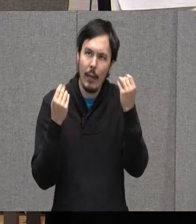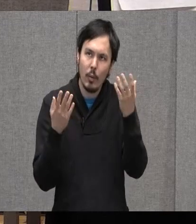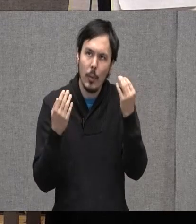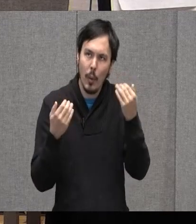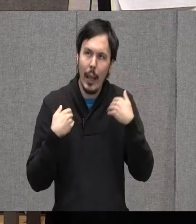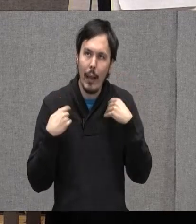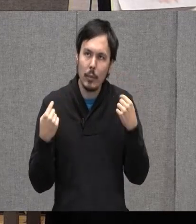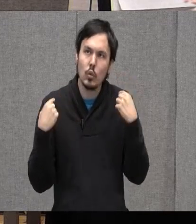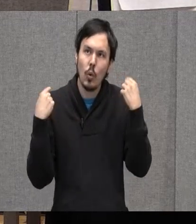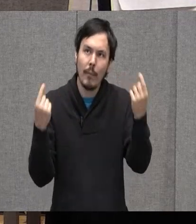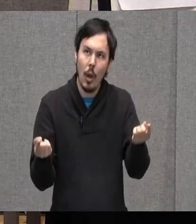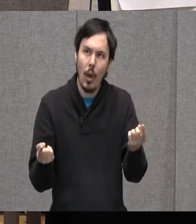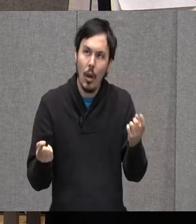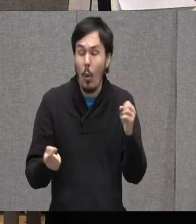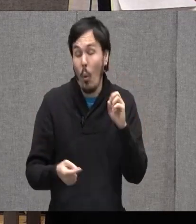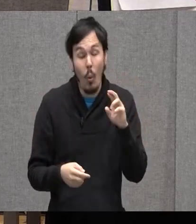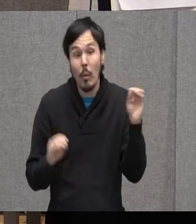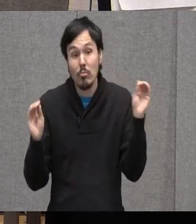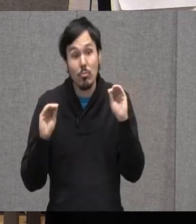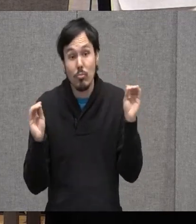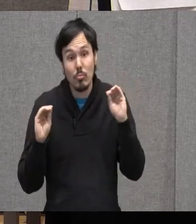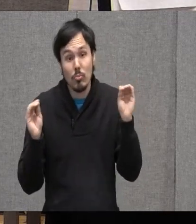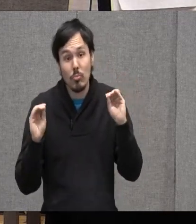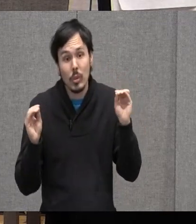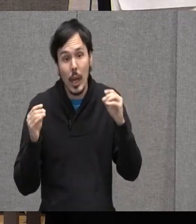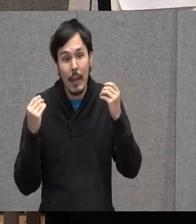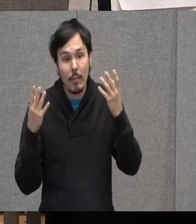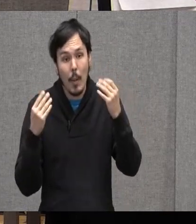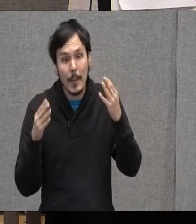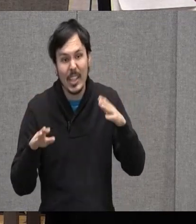or if we have any information that is relevant to what we need.